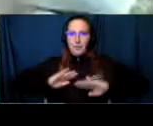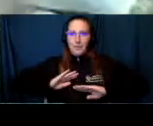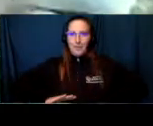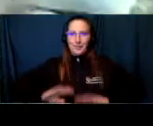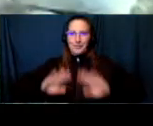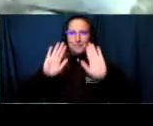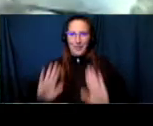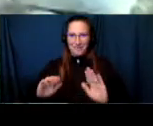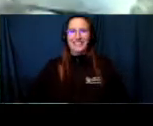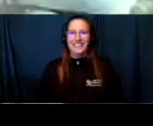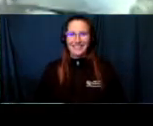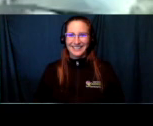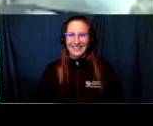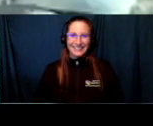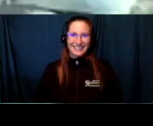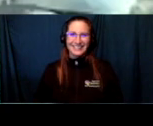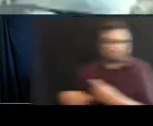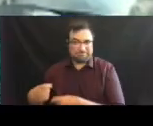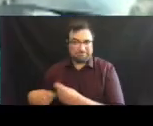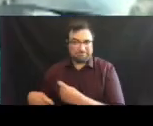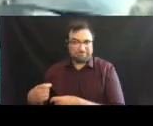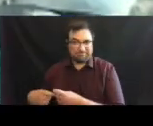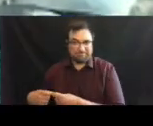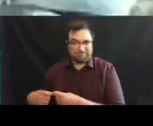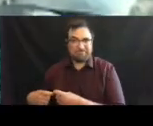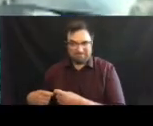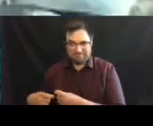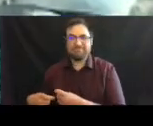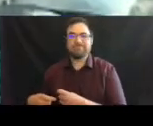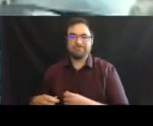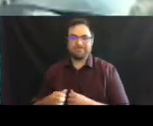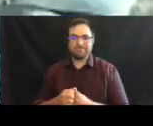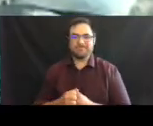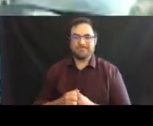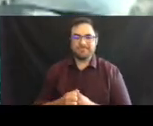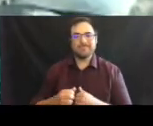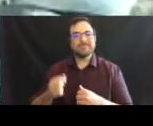all right, well like I mentioned earlier, I'm the program director of Wisconsin Sound Beginnings.